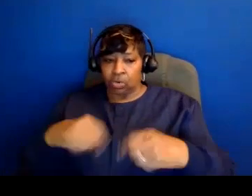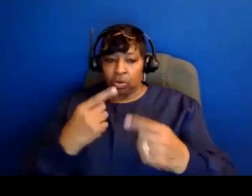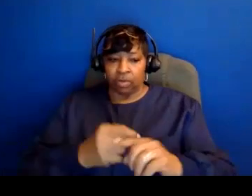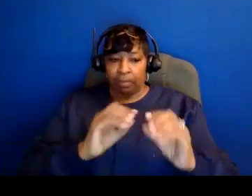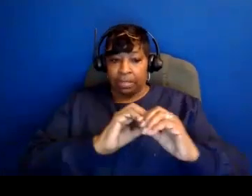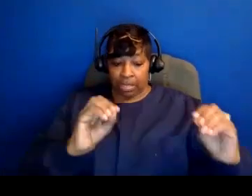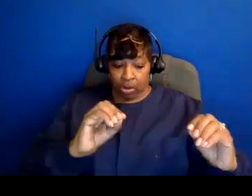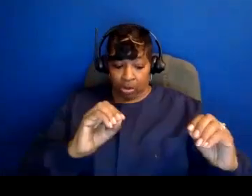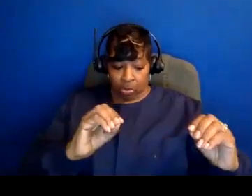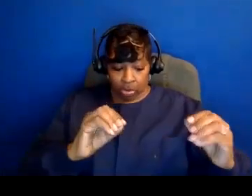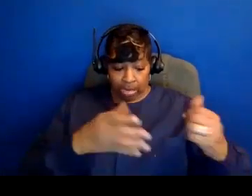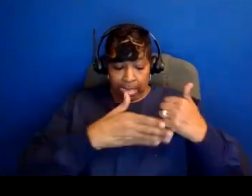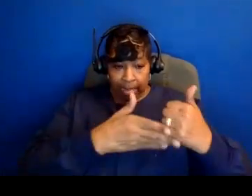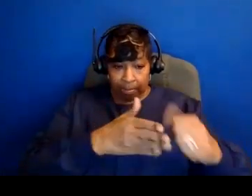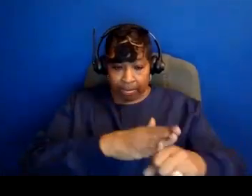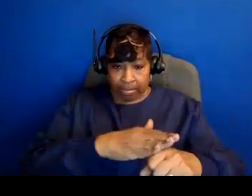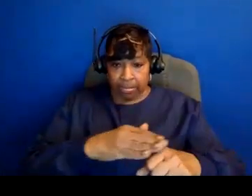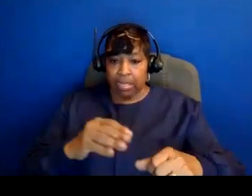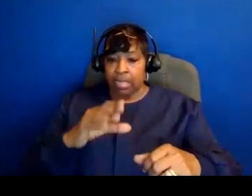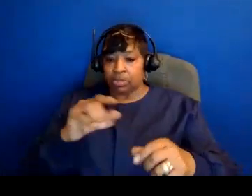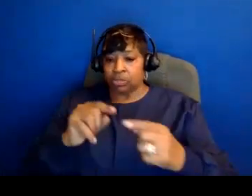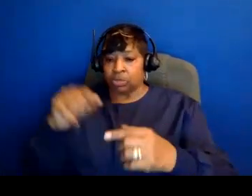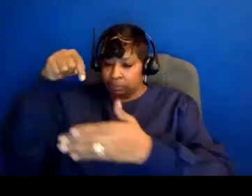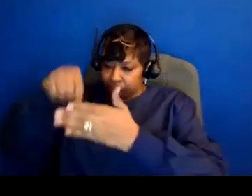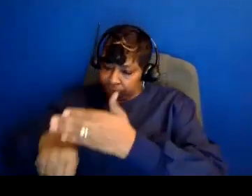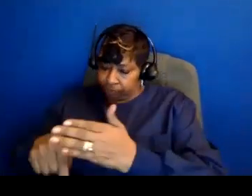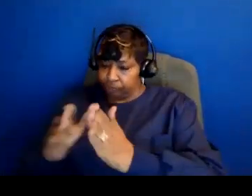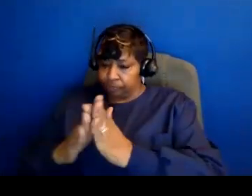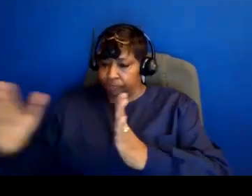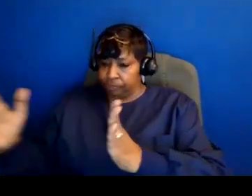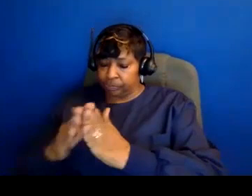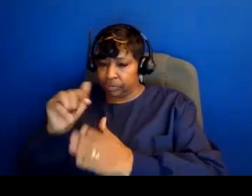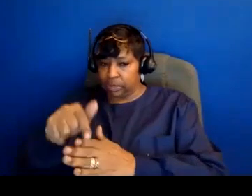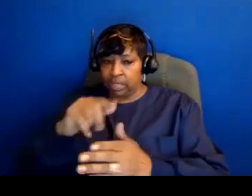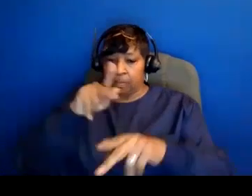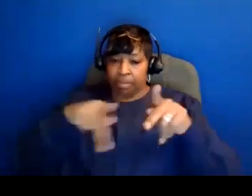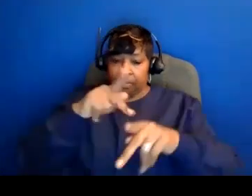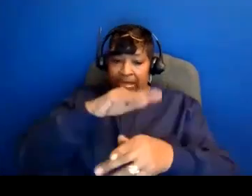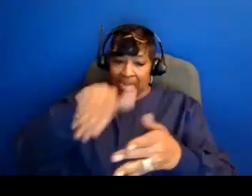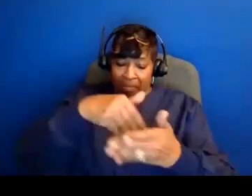lauravanpuymbrouck: It also allows us to examine different combinations of conscious and unconscious thought.